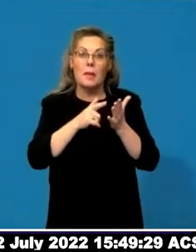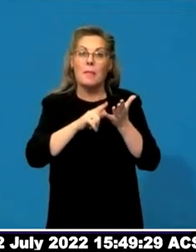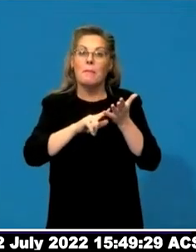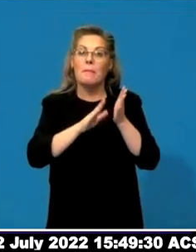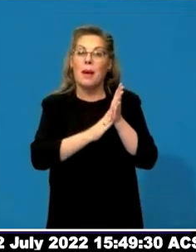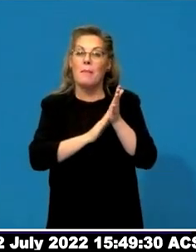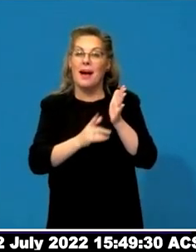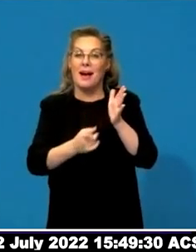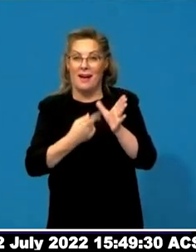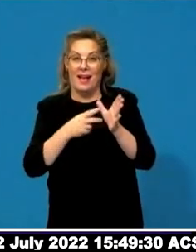Please go ahead.